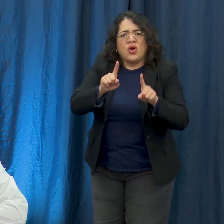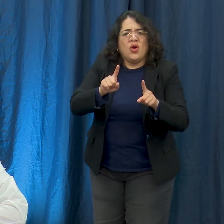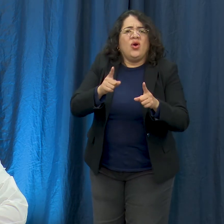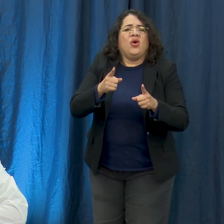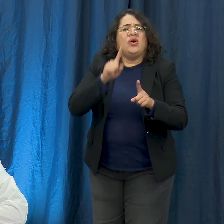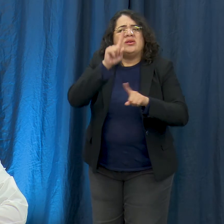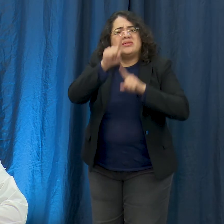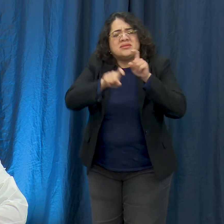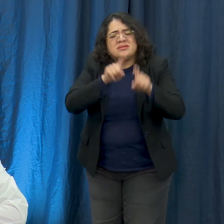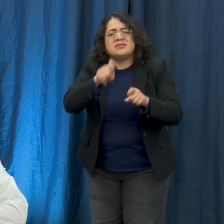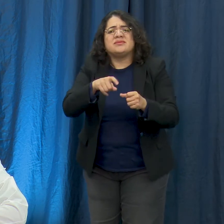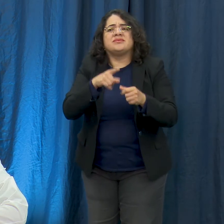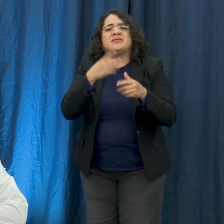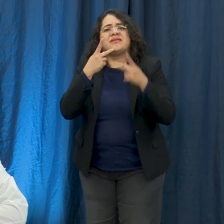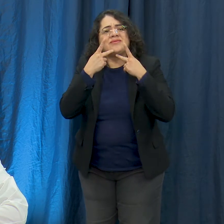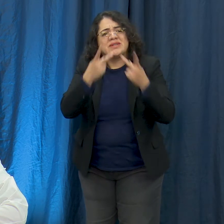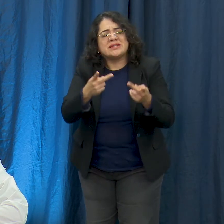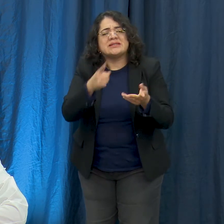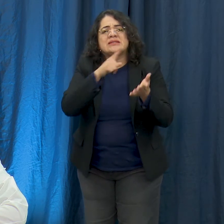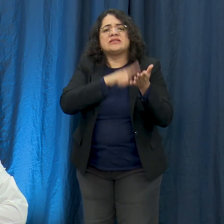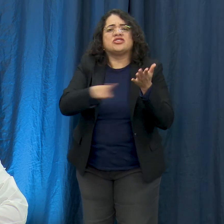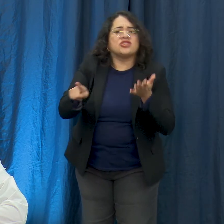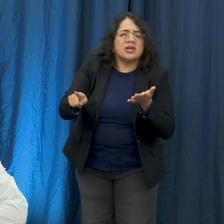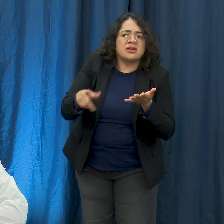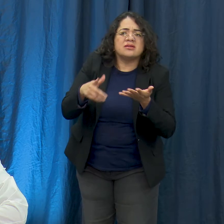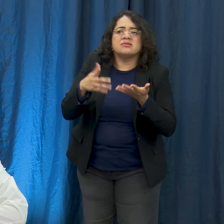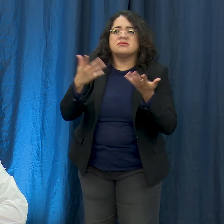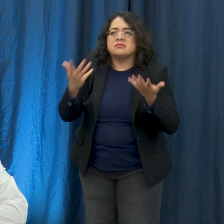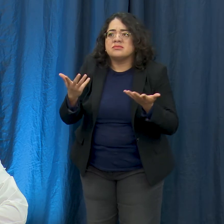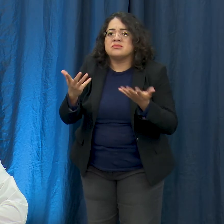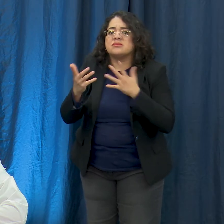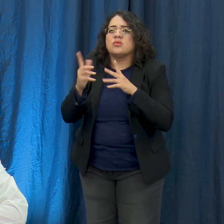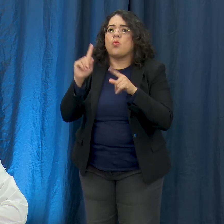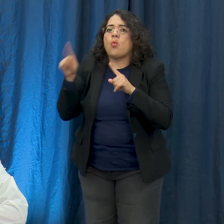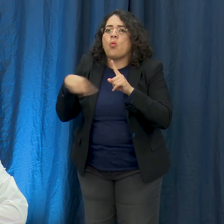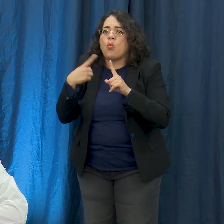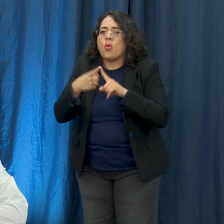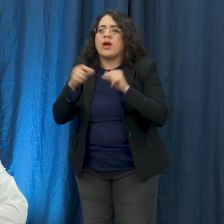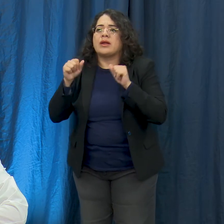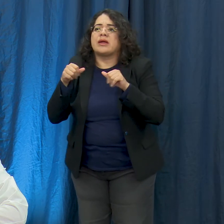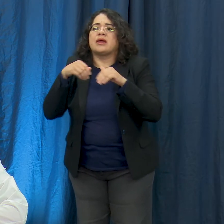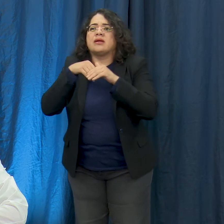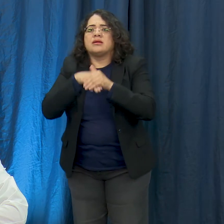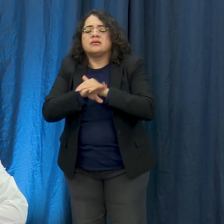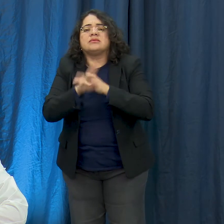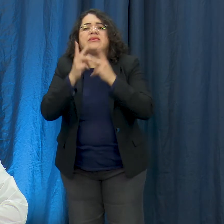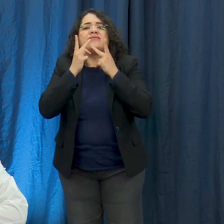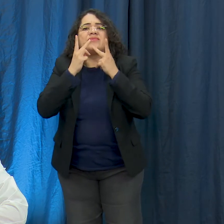taking care of or their checkups. Has there been any conversation about when we might be able to see some of that happening because according to some